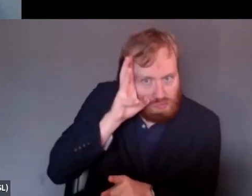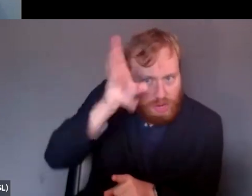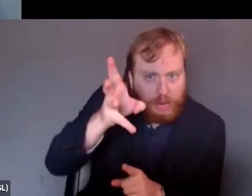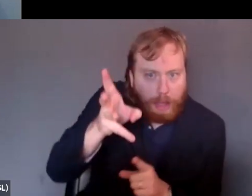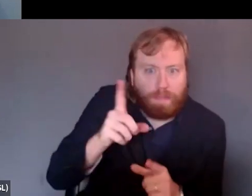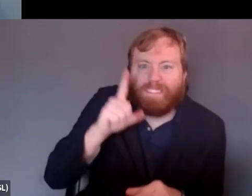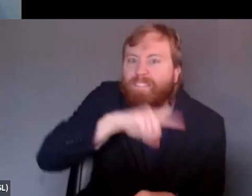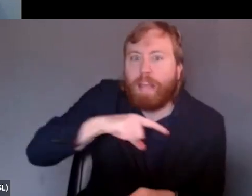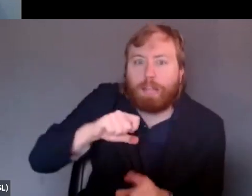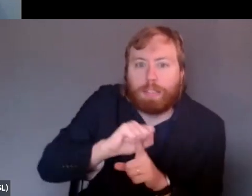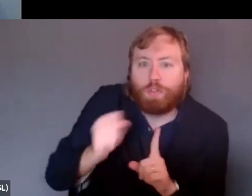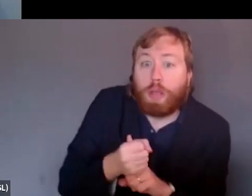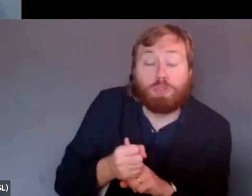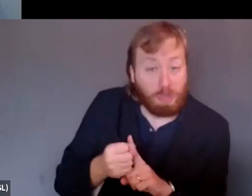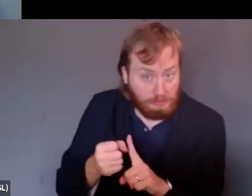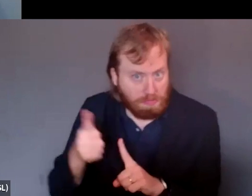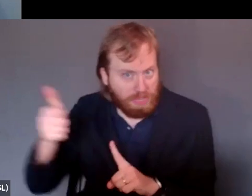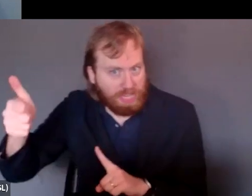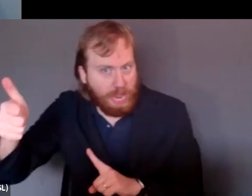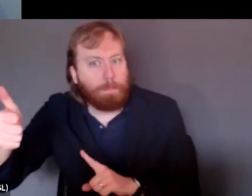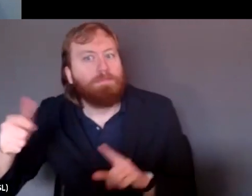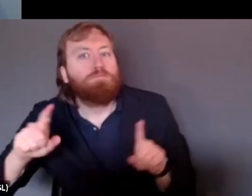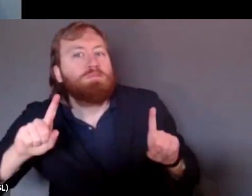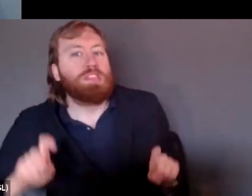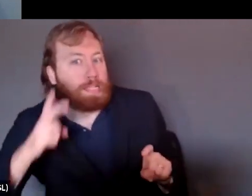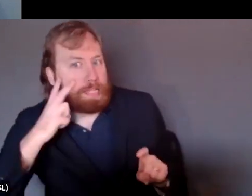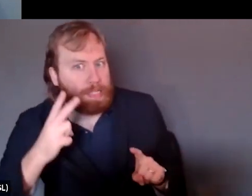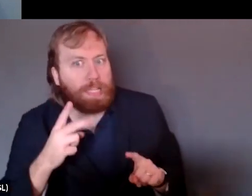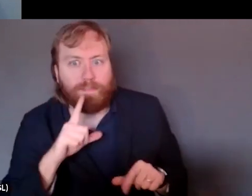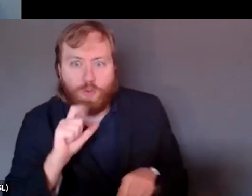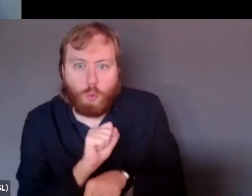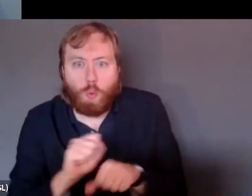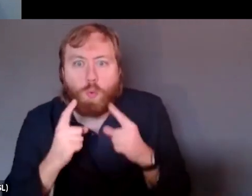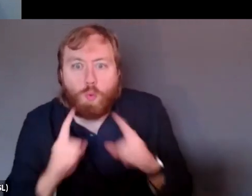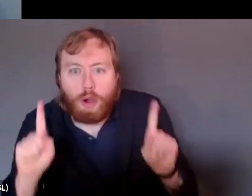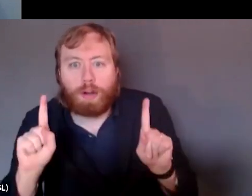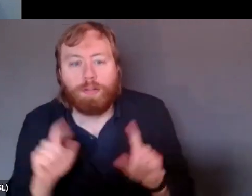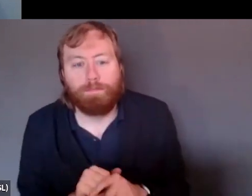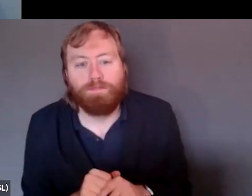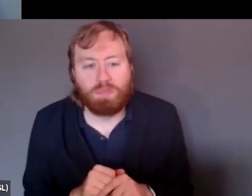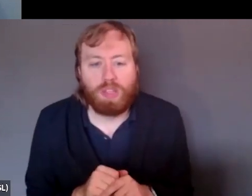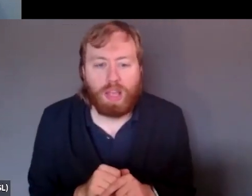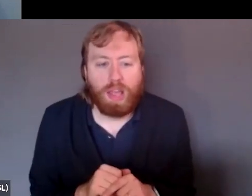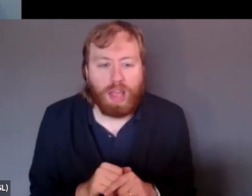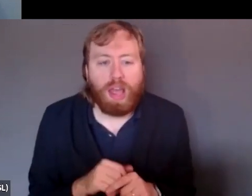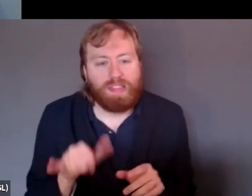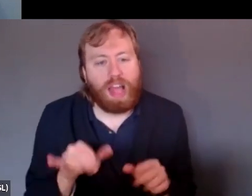That's the essential piece. Any amount of it is better than none and a little more is always a little bit better.